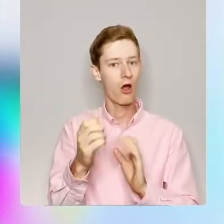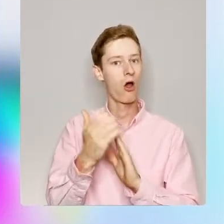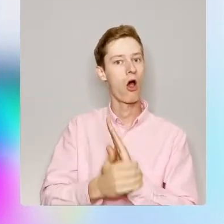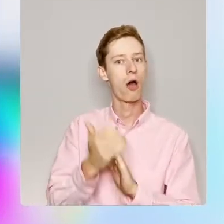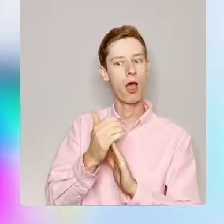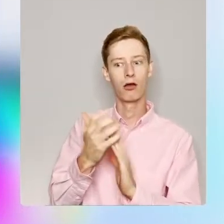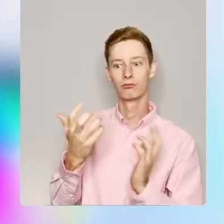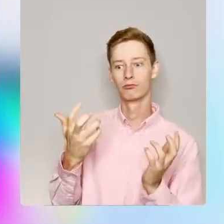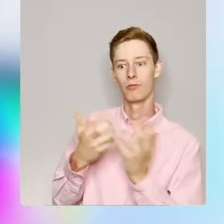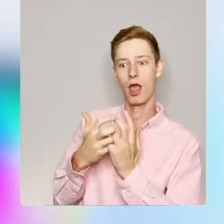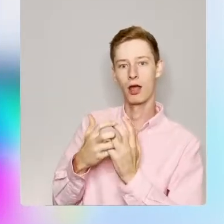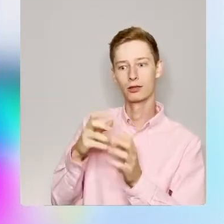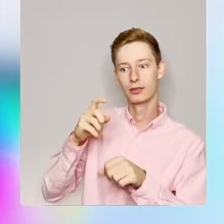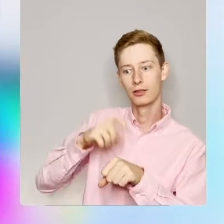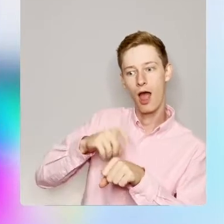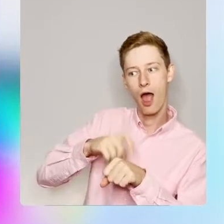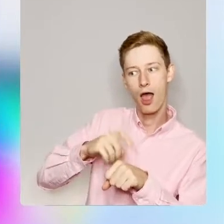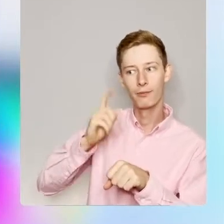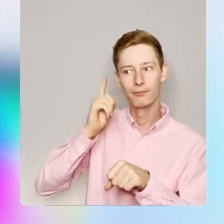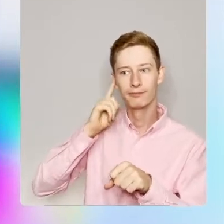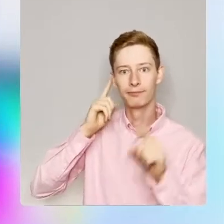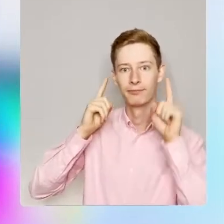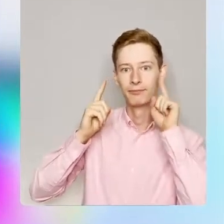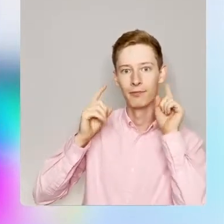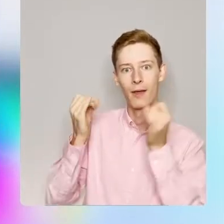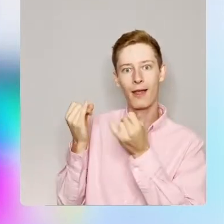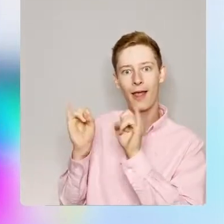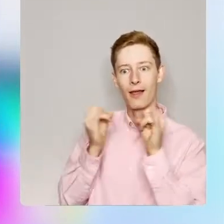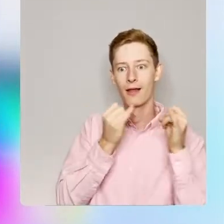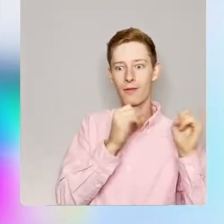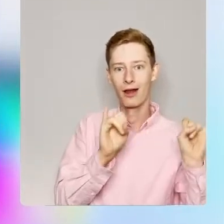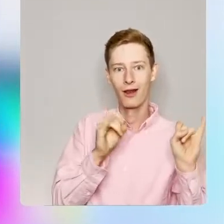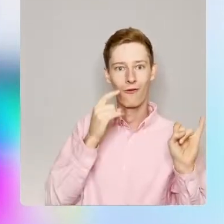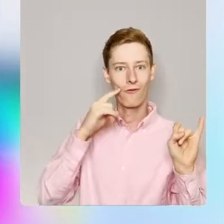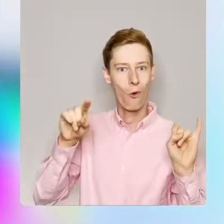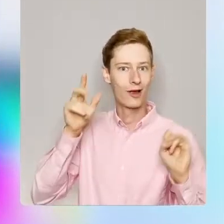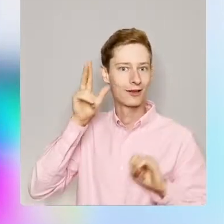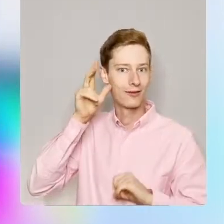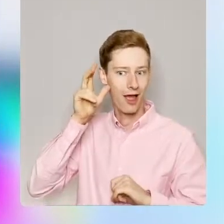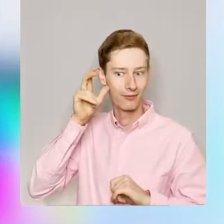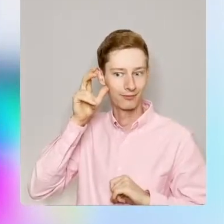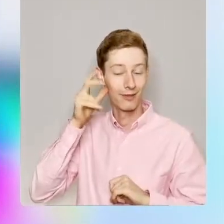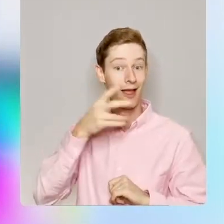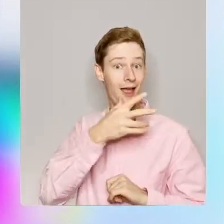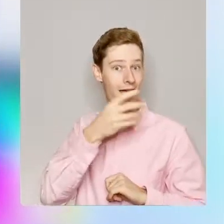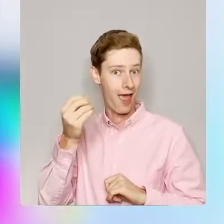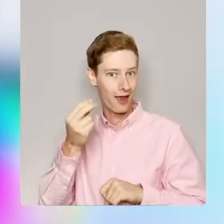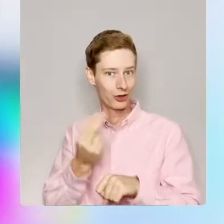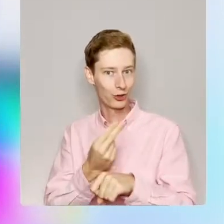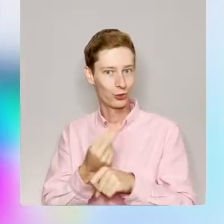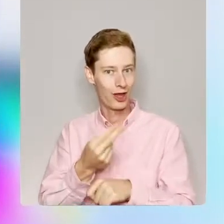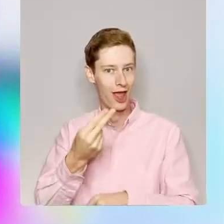and level in each ear independently for each sound that is played back, as well as applying the HRTF.